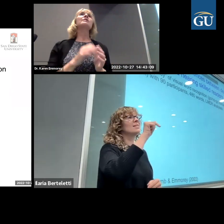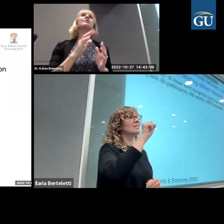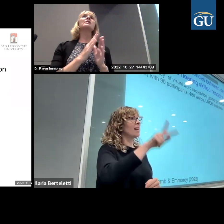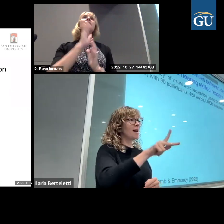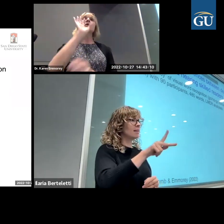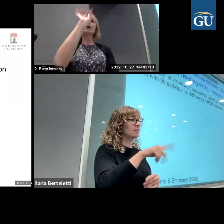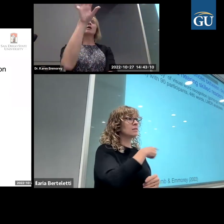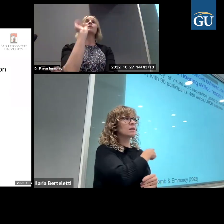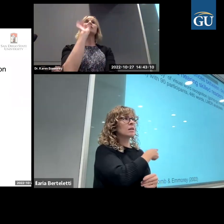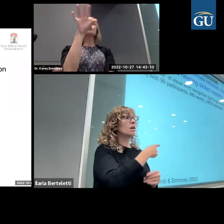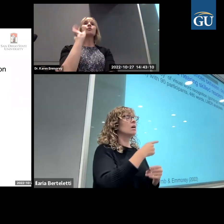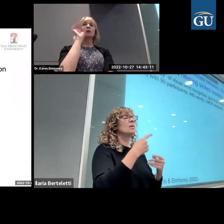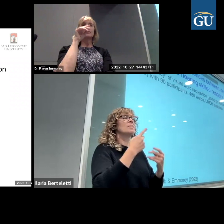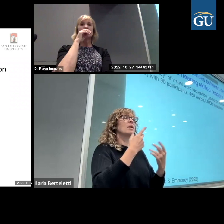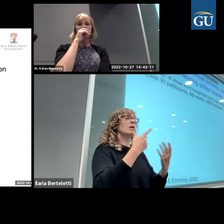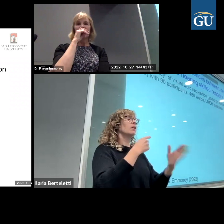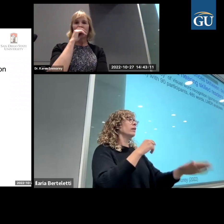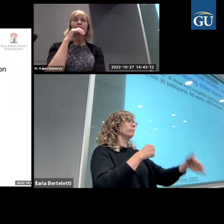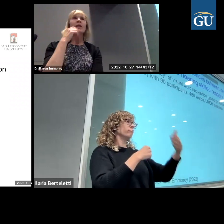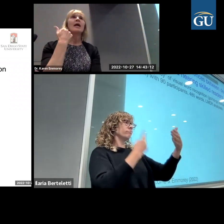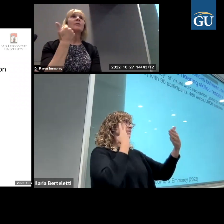So you're just looking at words, and every once in a while detecting onward,